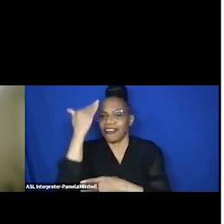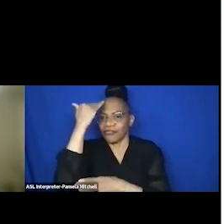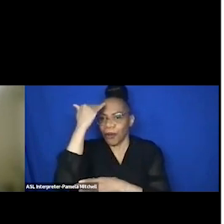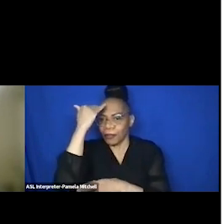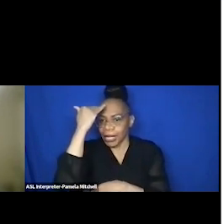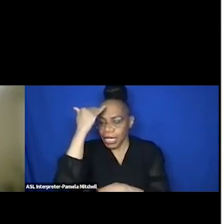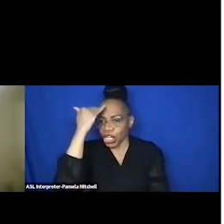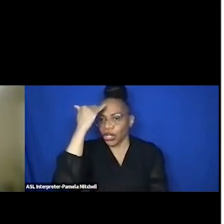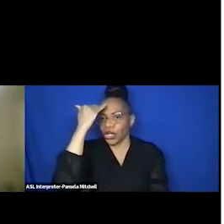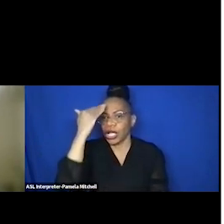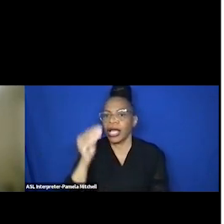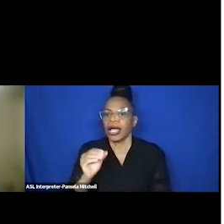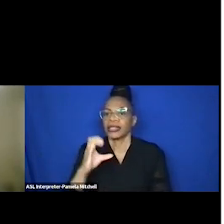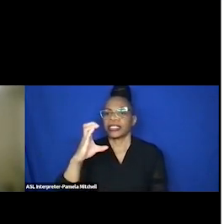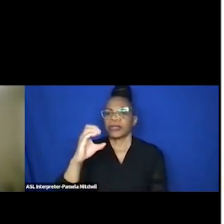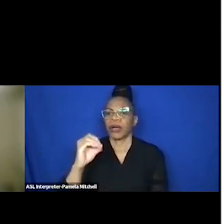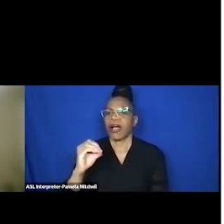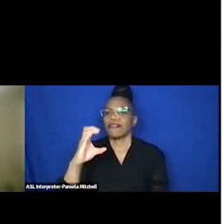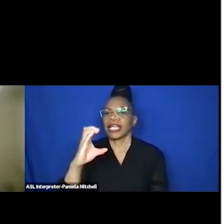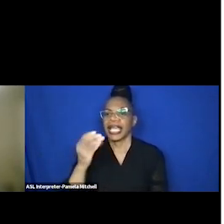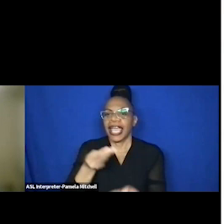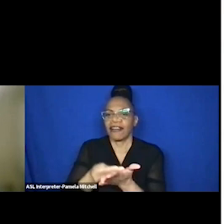the continuum of care program funding is highly competitive.